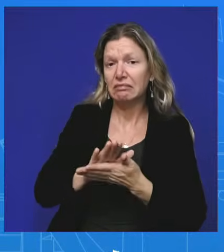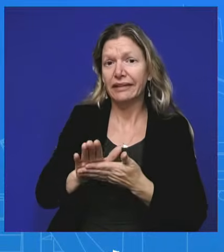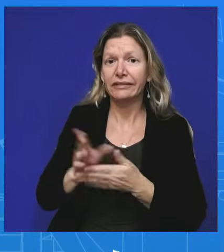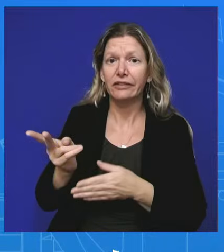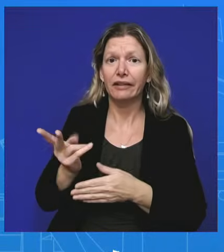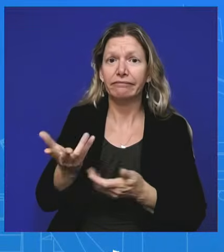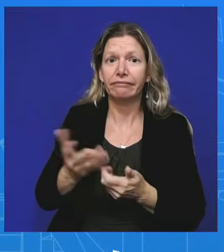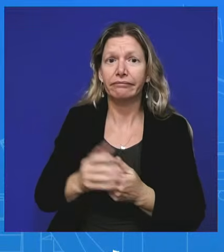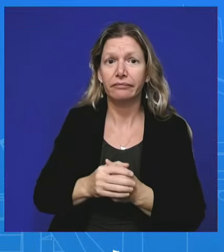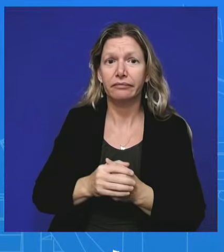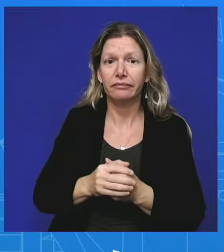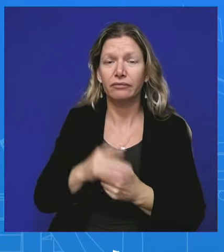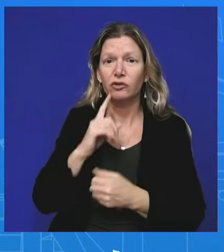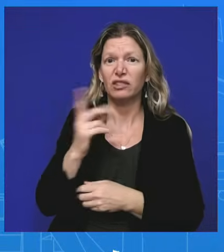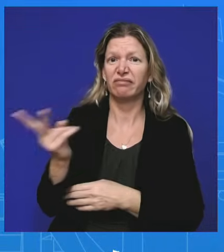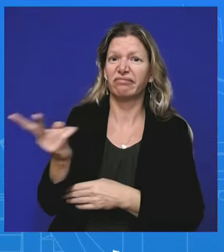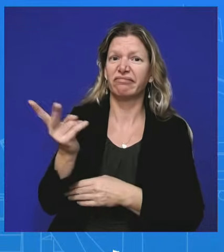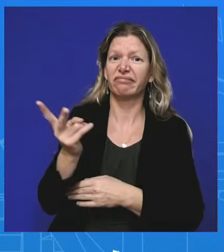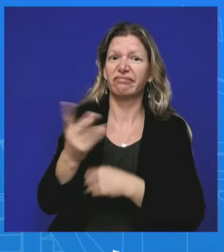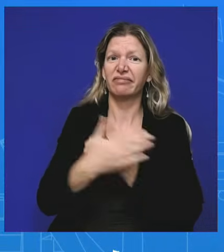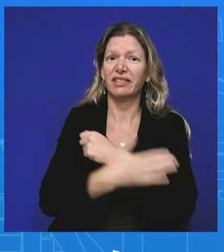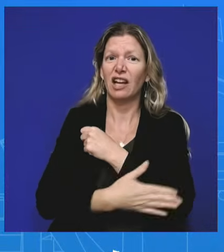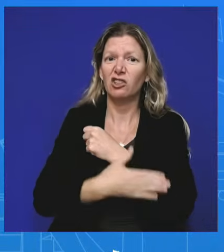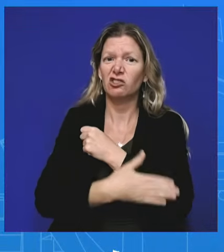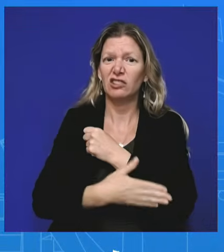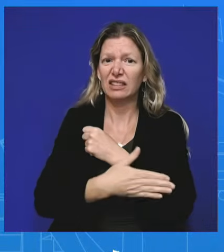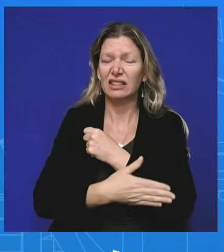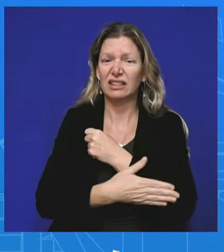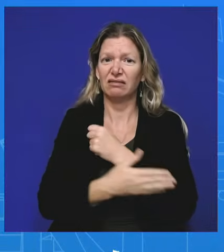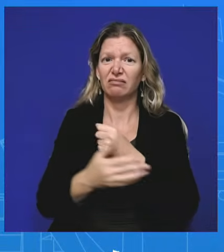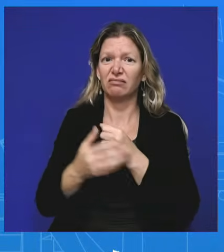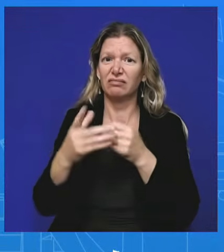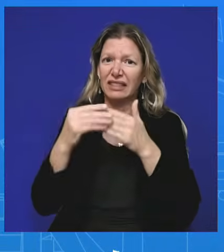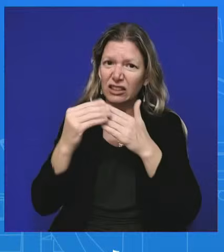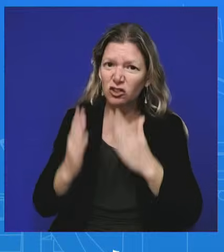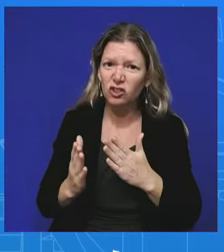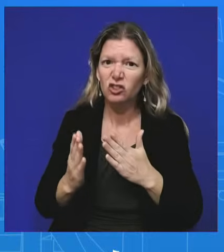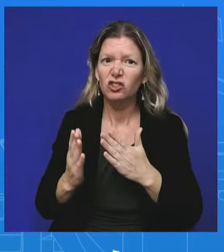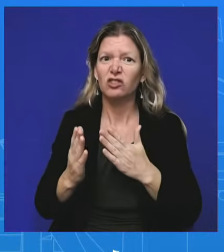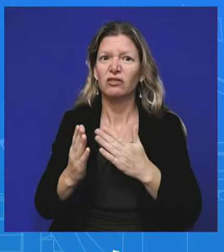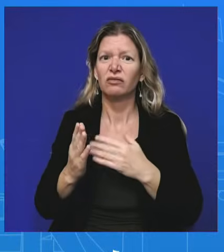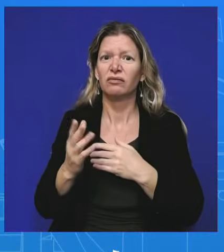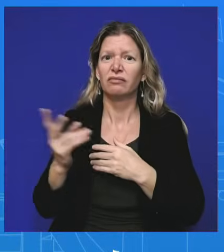around the world inimical to our national security interests,